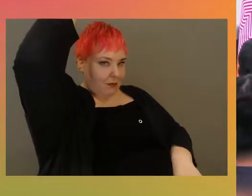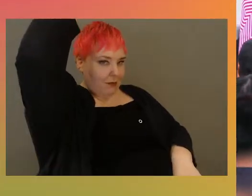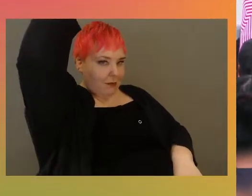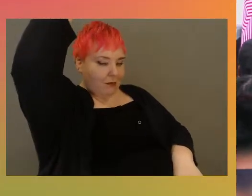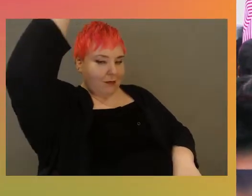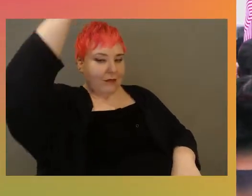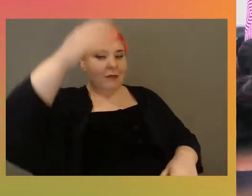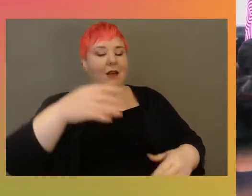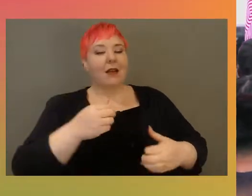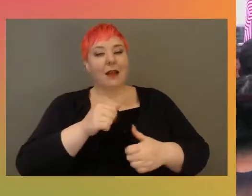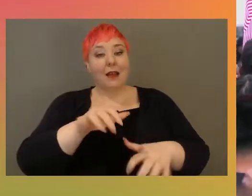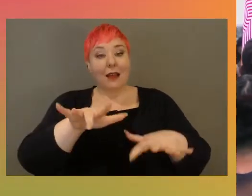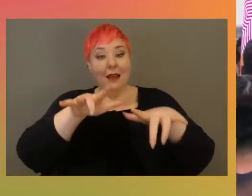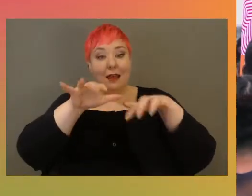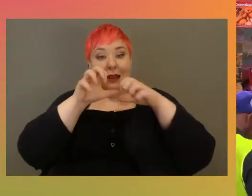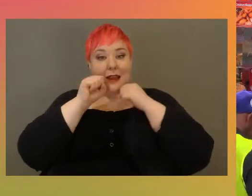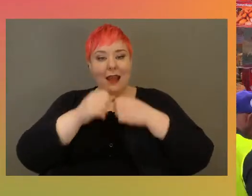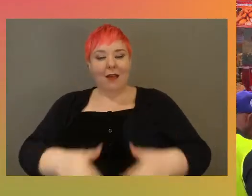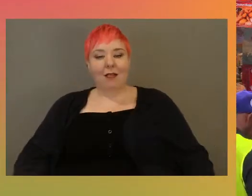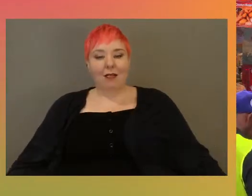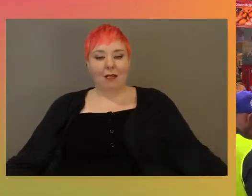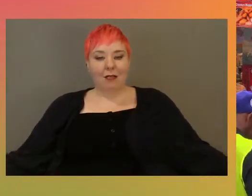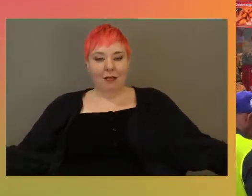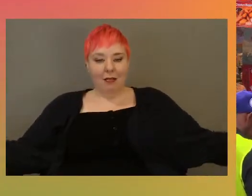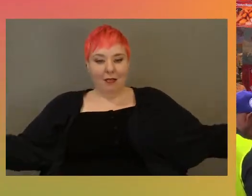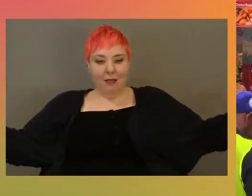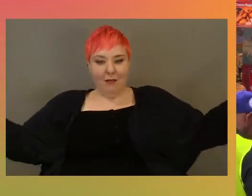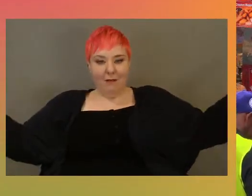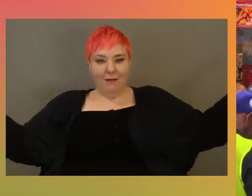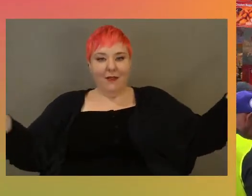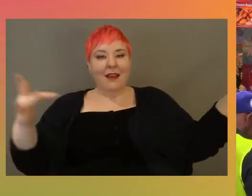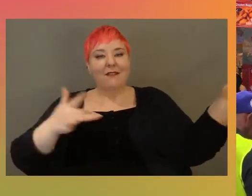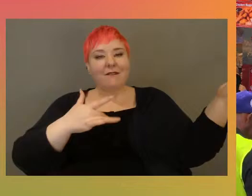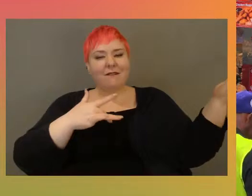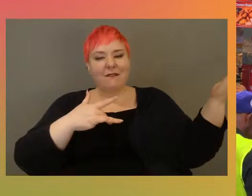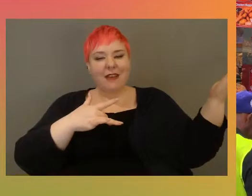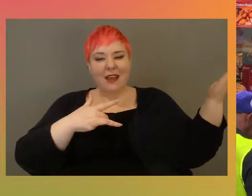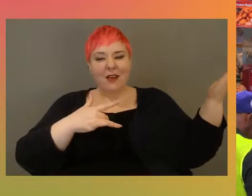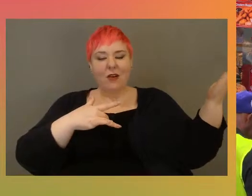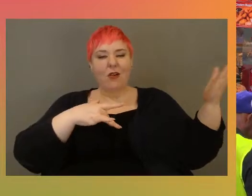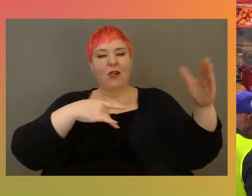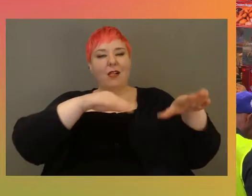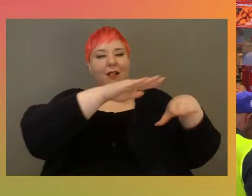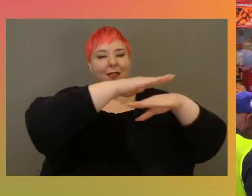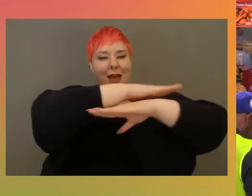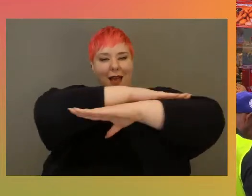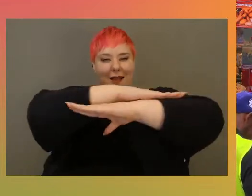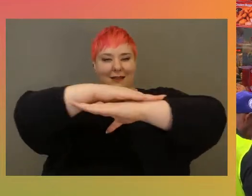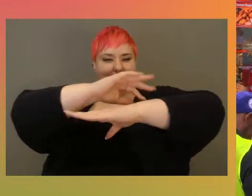AND UP THROUGH THE CROWN OF YOUR HEAD.